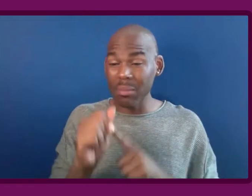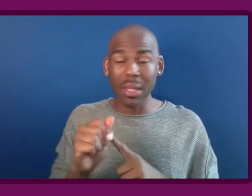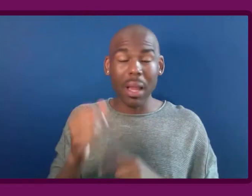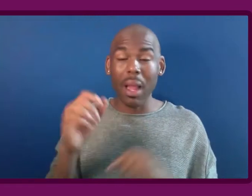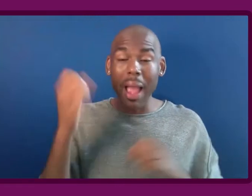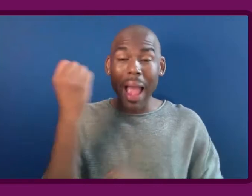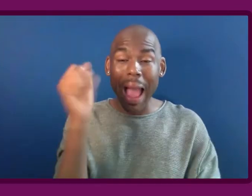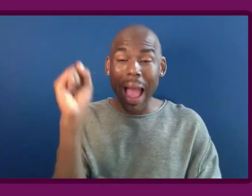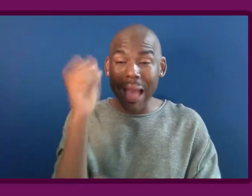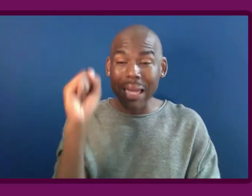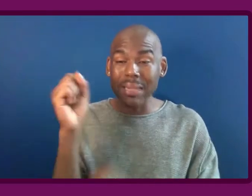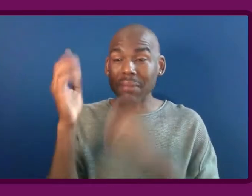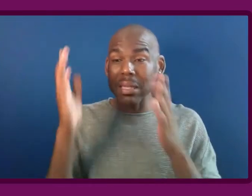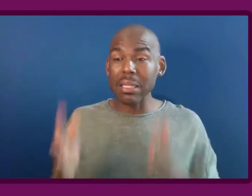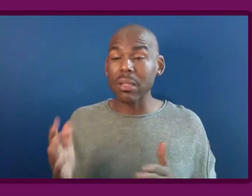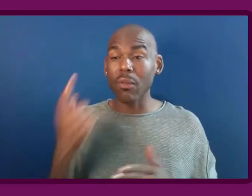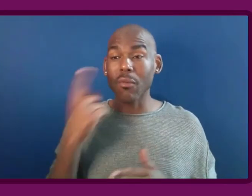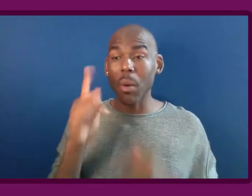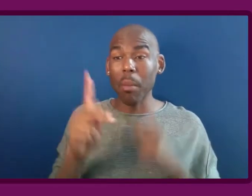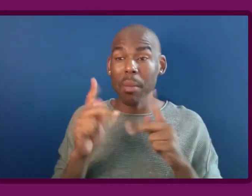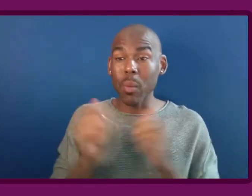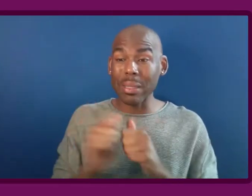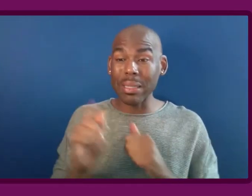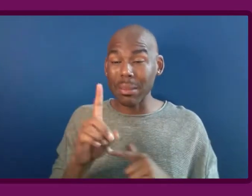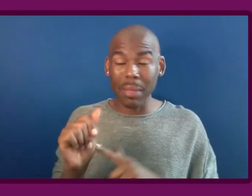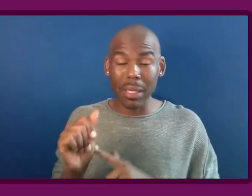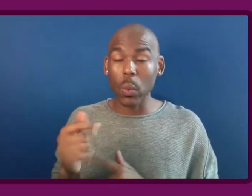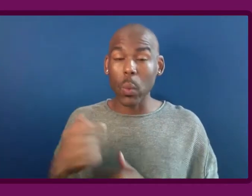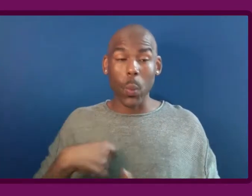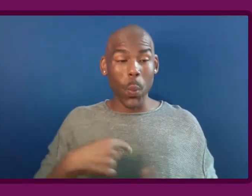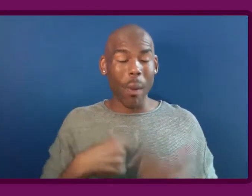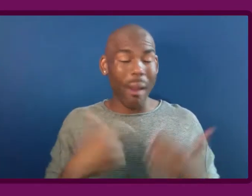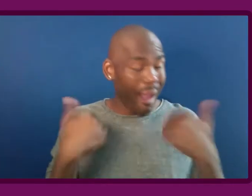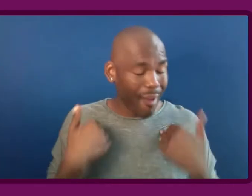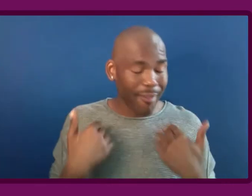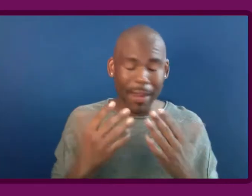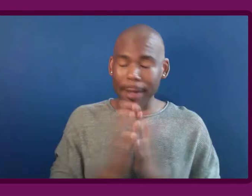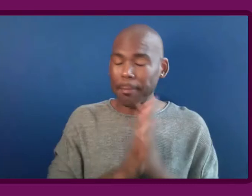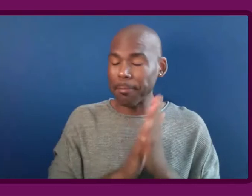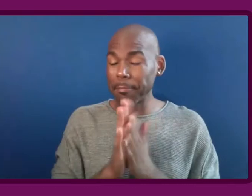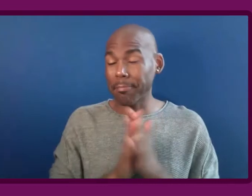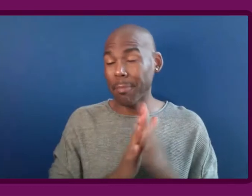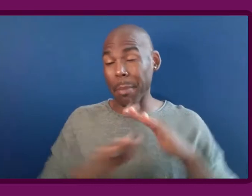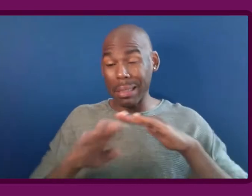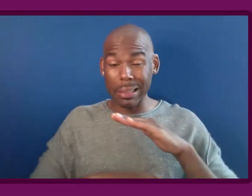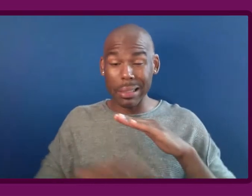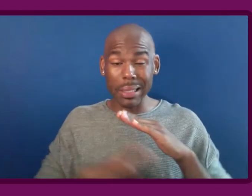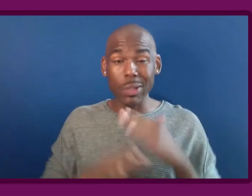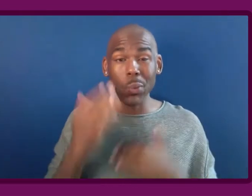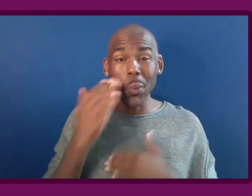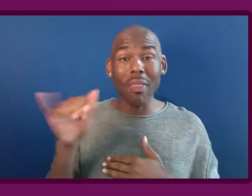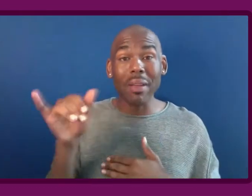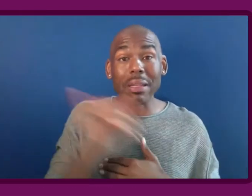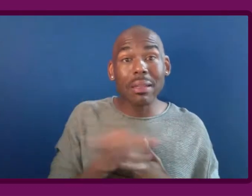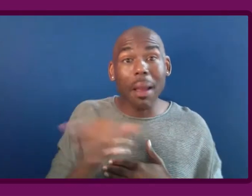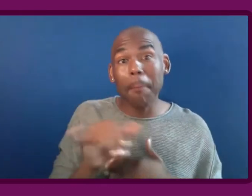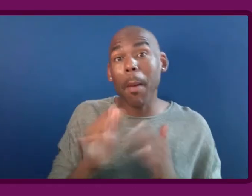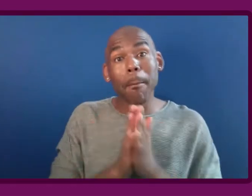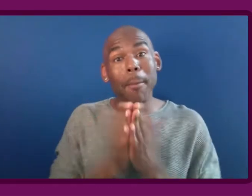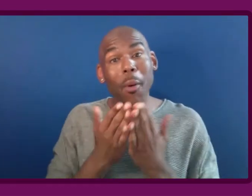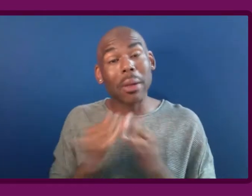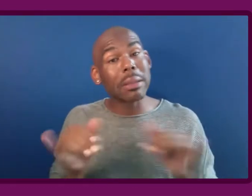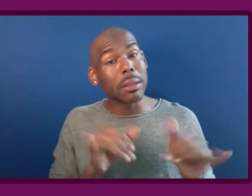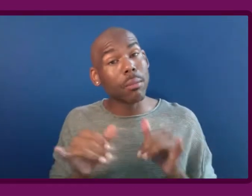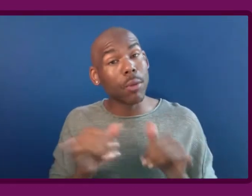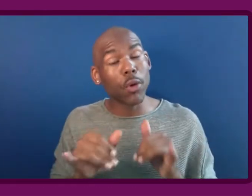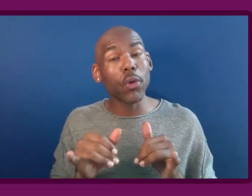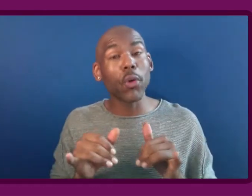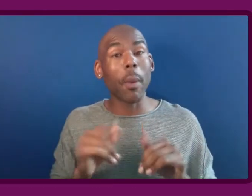disabilities or activists for disability, we have basically the same, well, similar inputs,